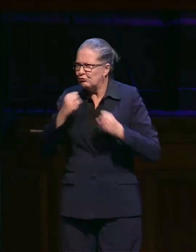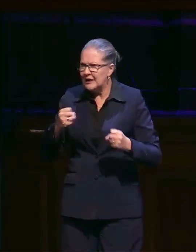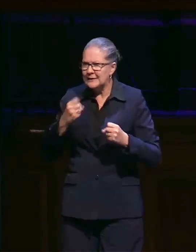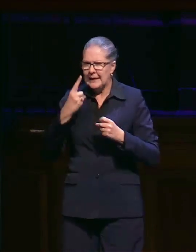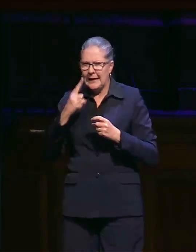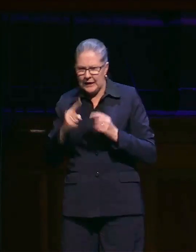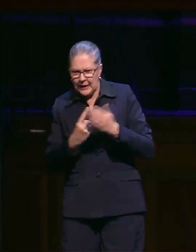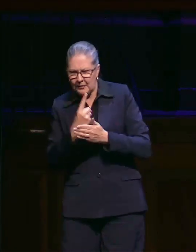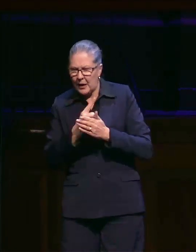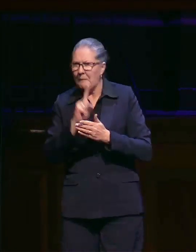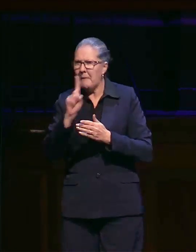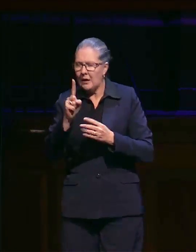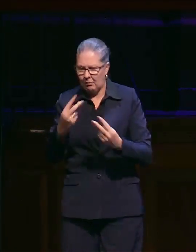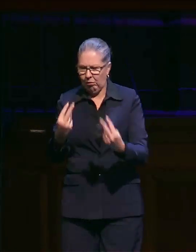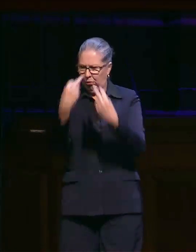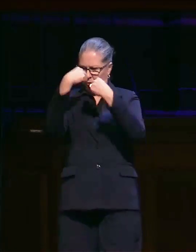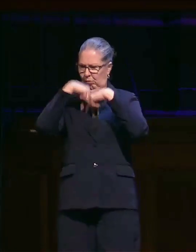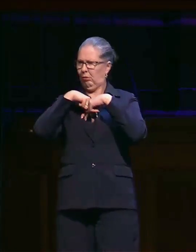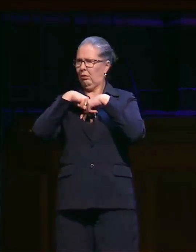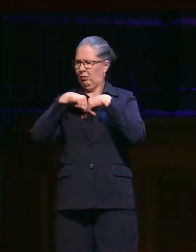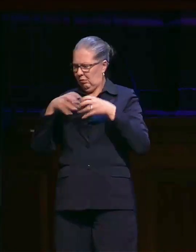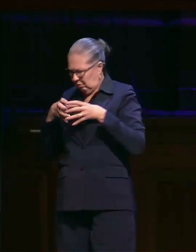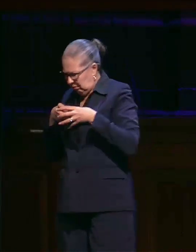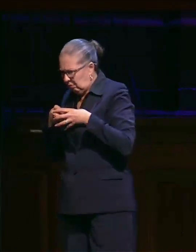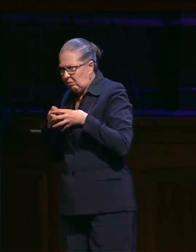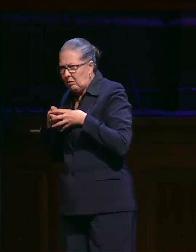words domestically some have chosen to reject